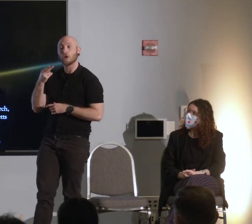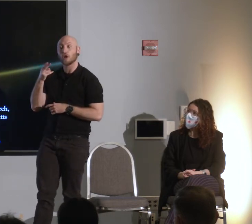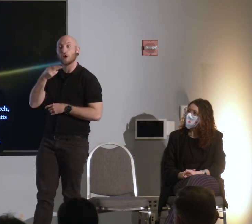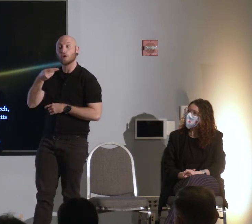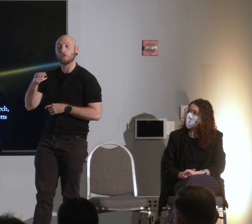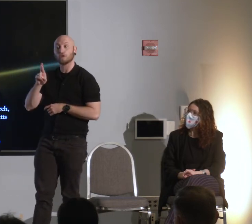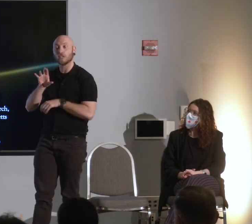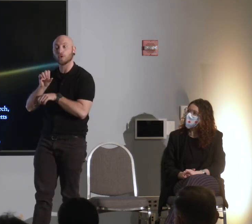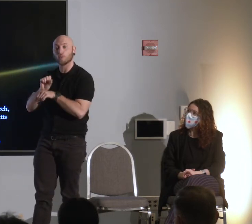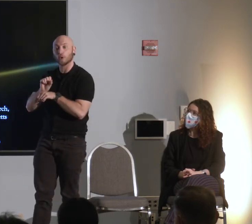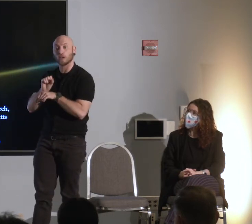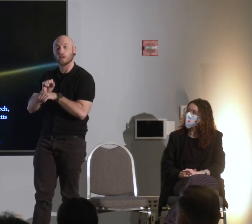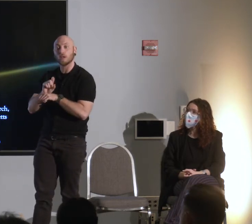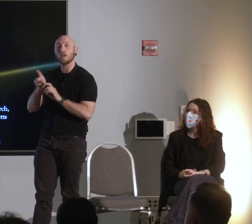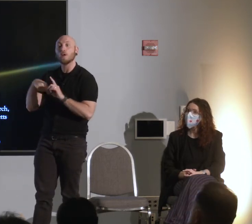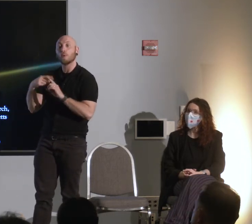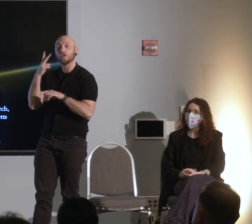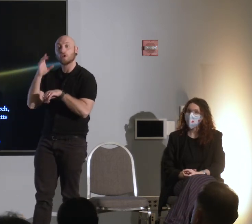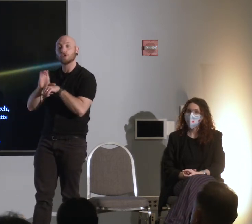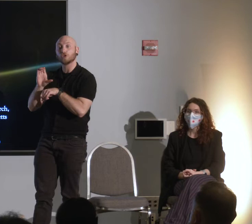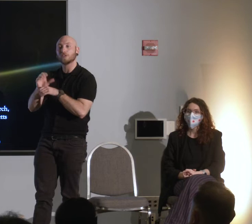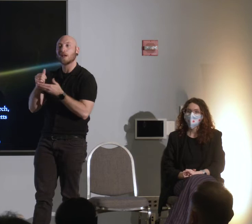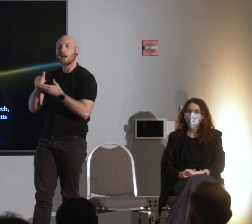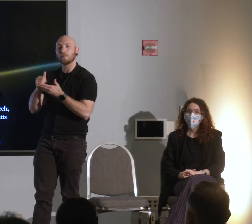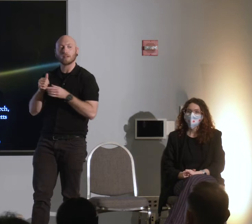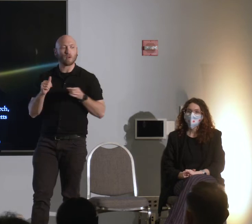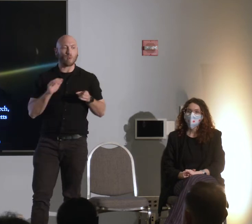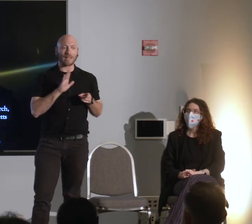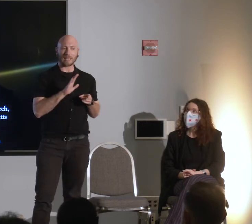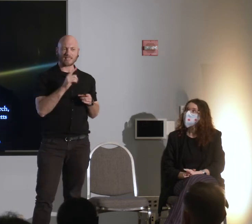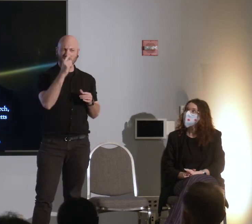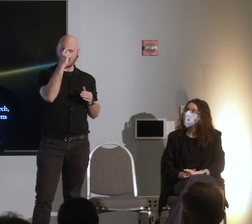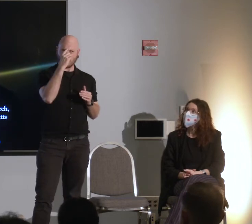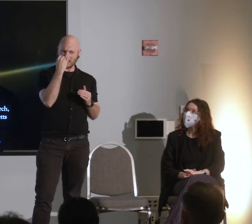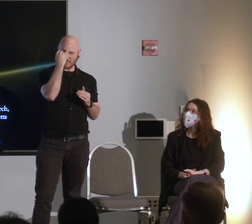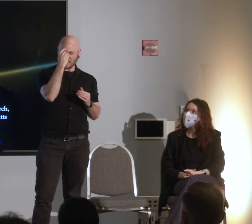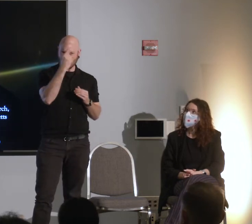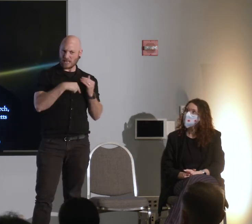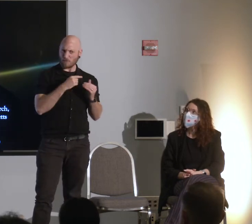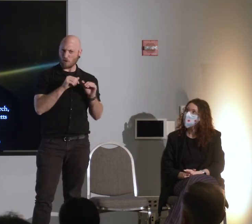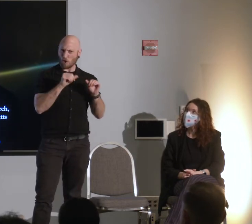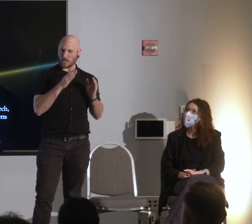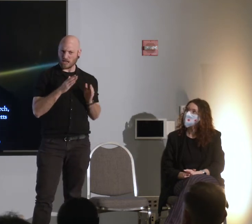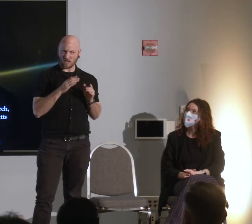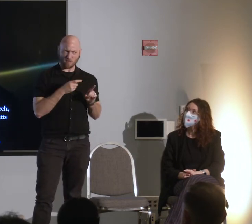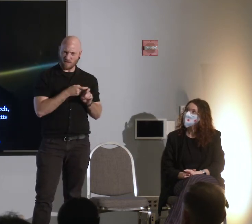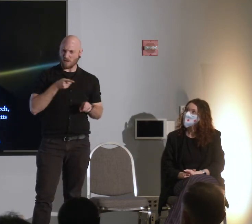the fount of his architectural theology. He's a good writer, too, Sullivan. The building had been conceived and brought to light